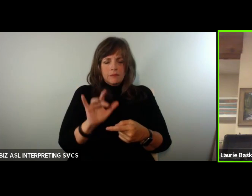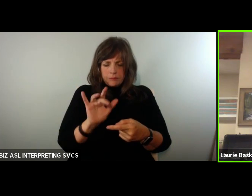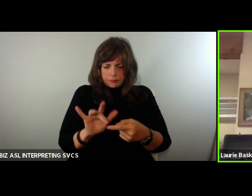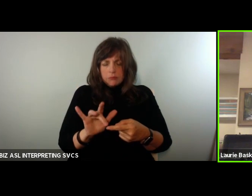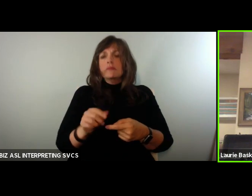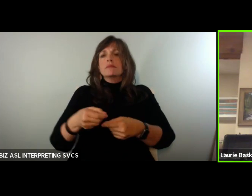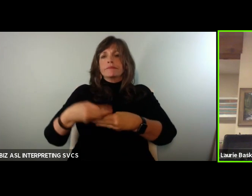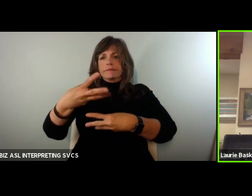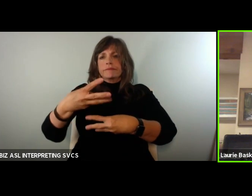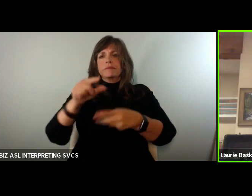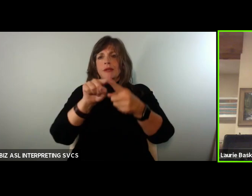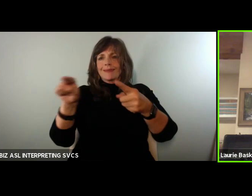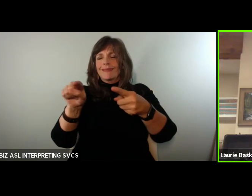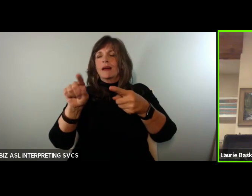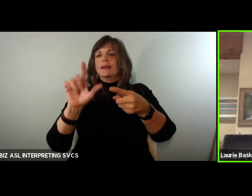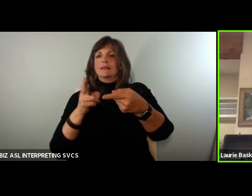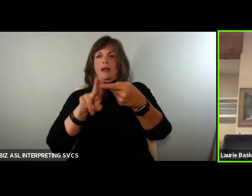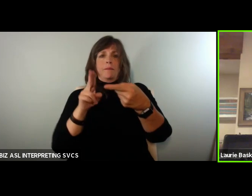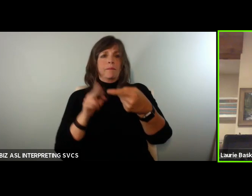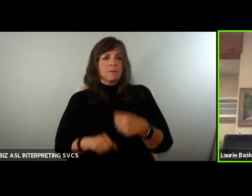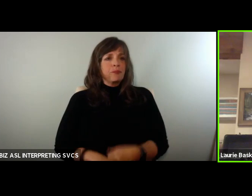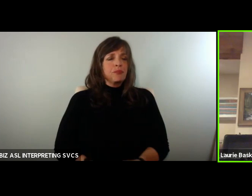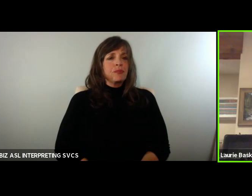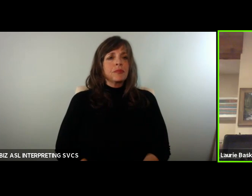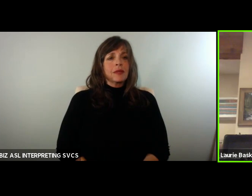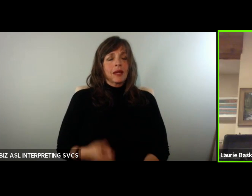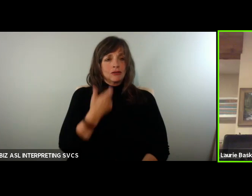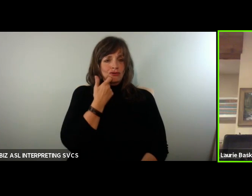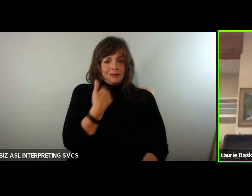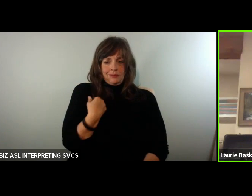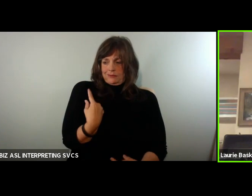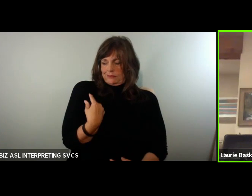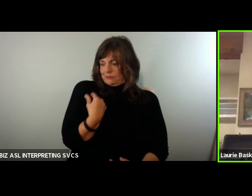This past Saturday I sent another action alert that included some information